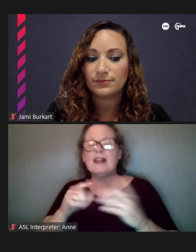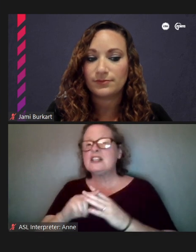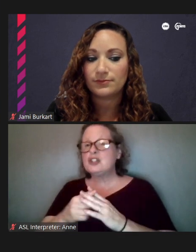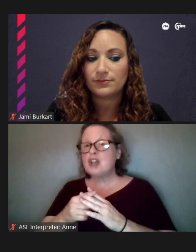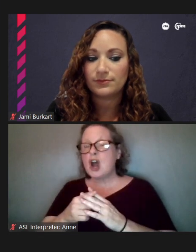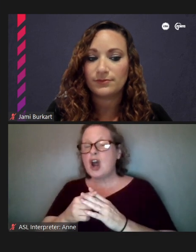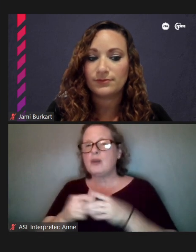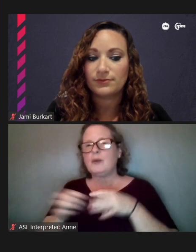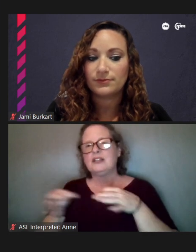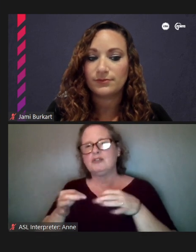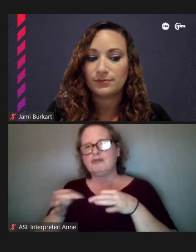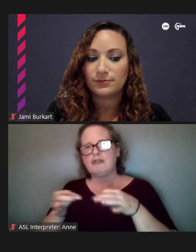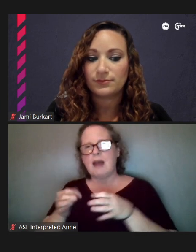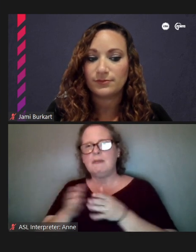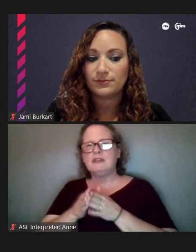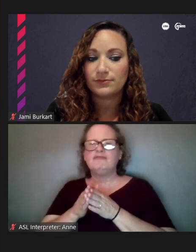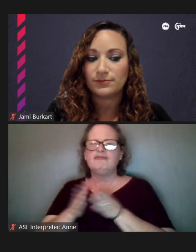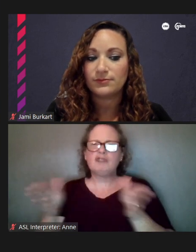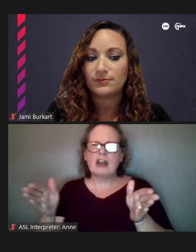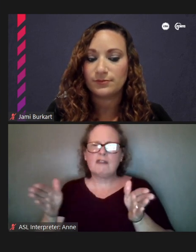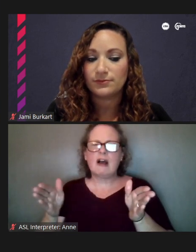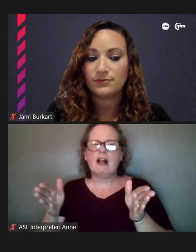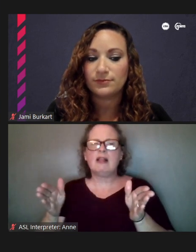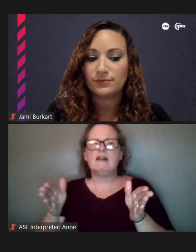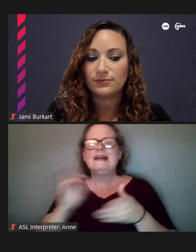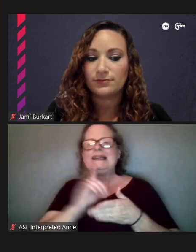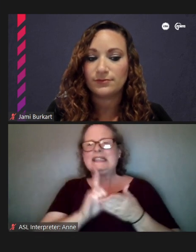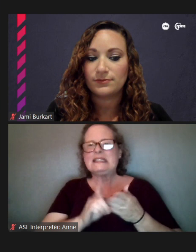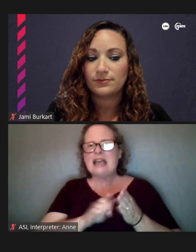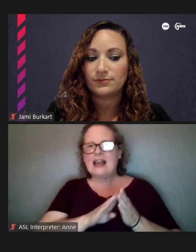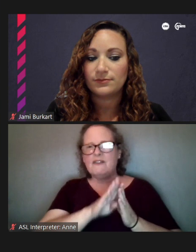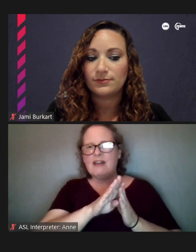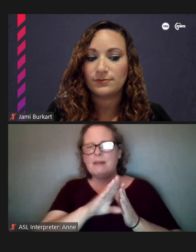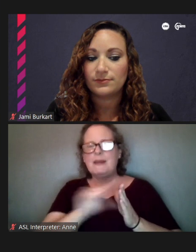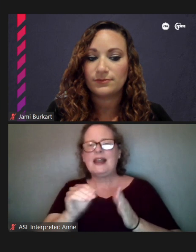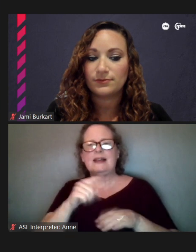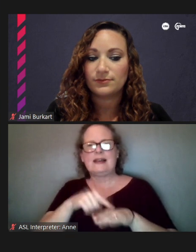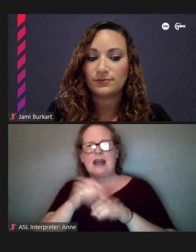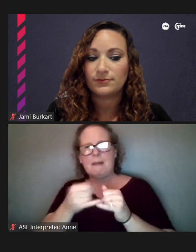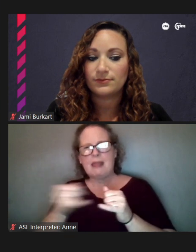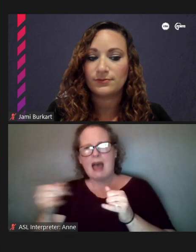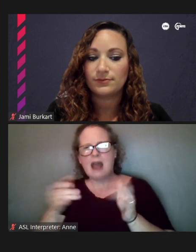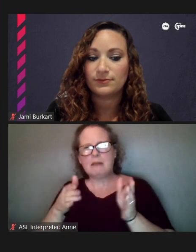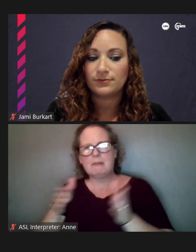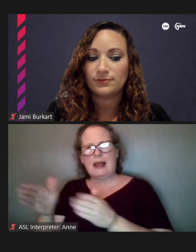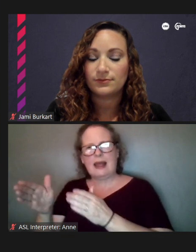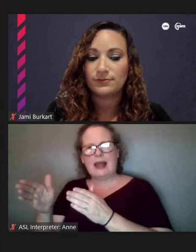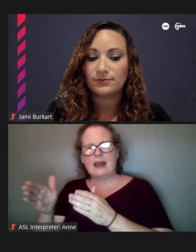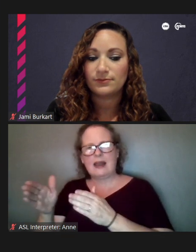of the design development and timeline, so what will happen is, she'll take what she's drawn here